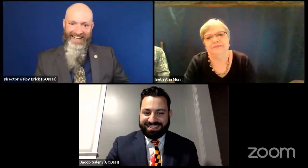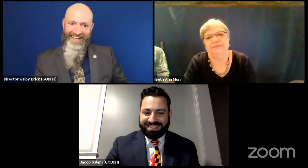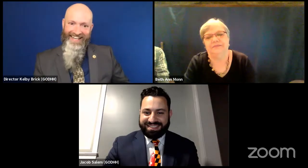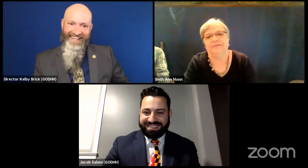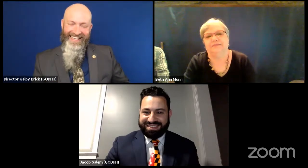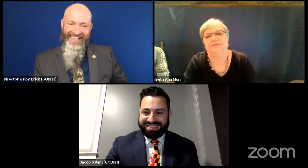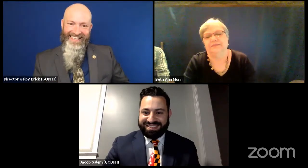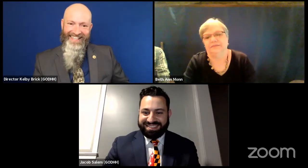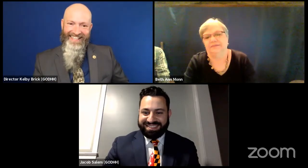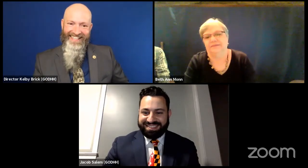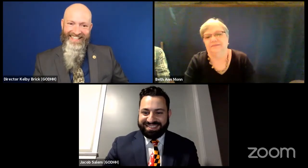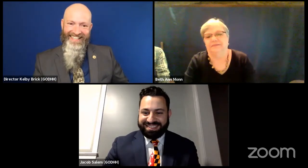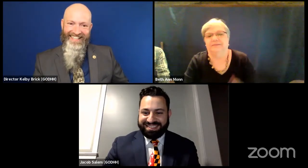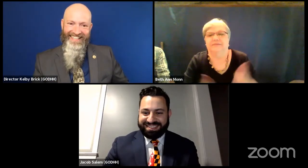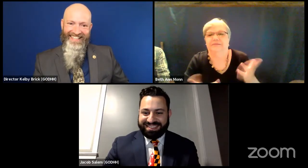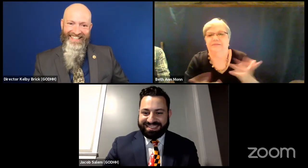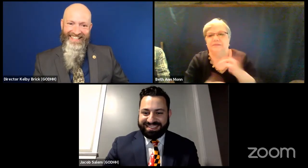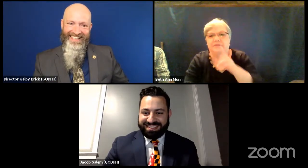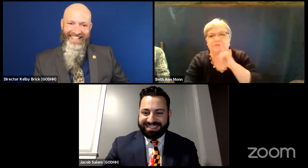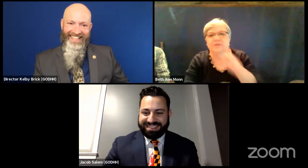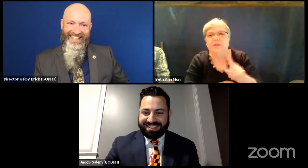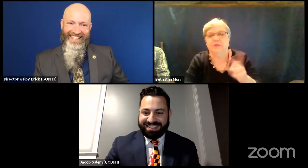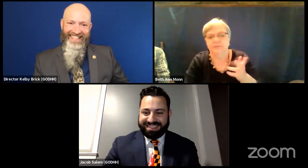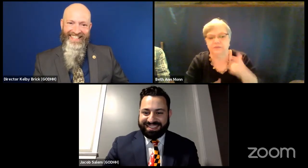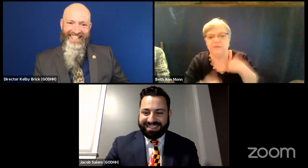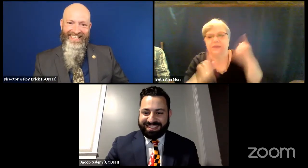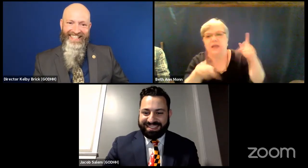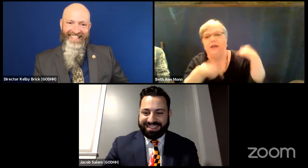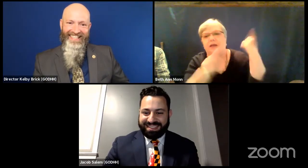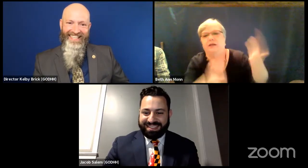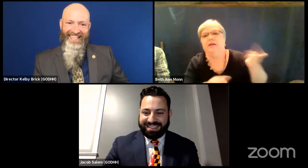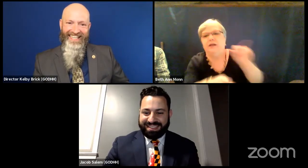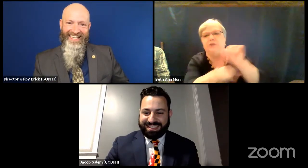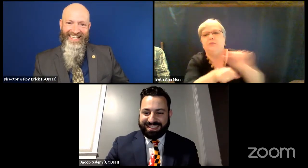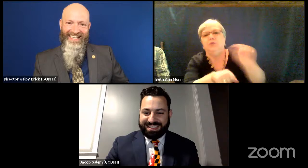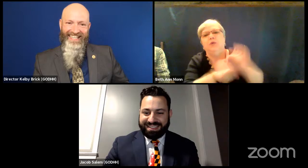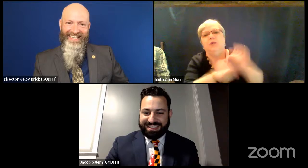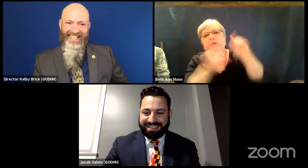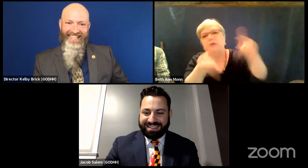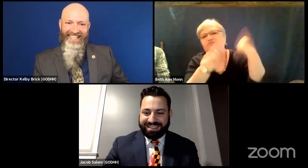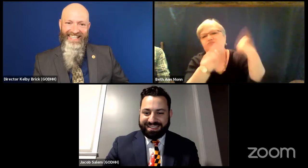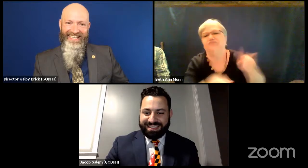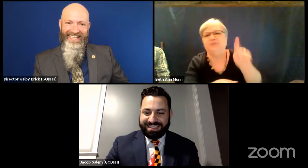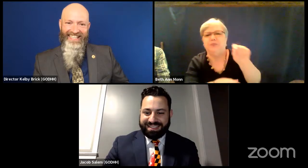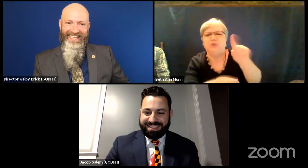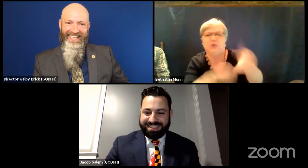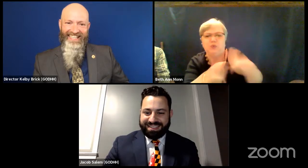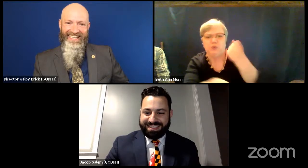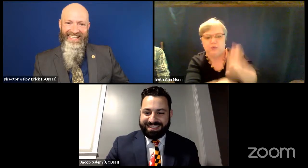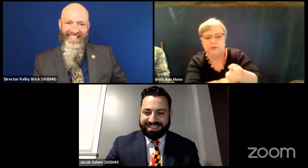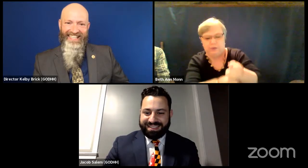like to tell us more about your work? ELIZABETH ANN MONN: I have been working for